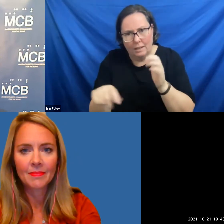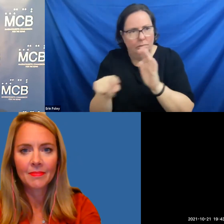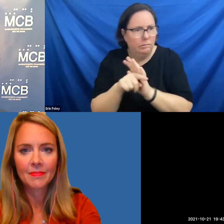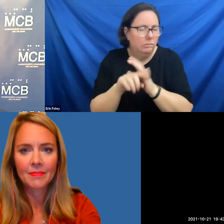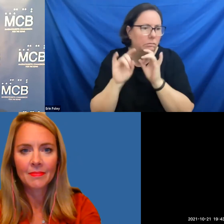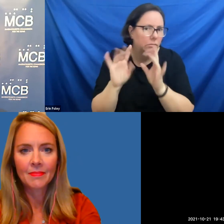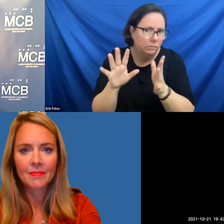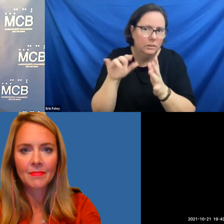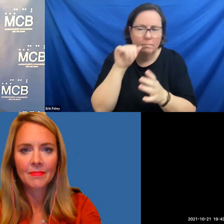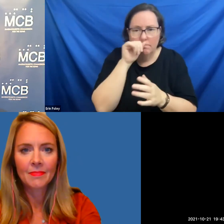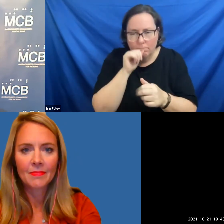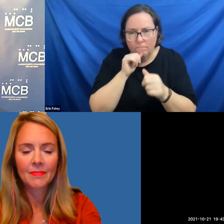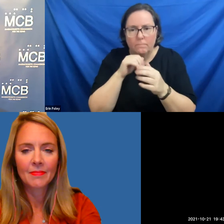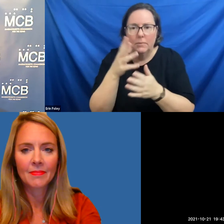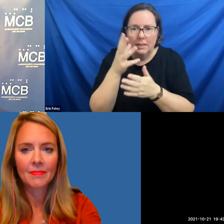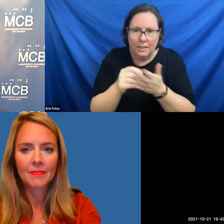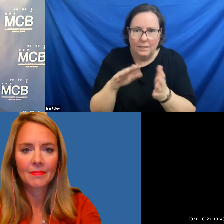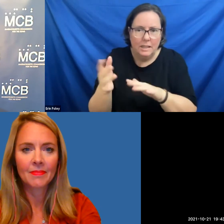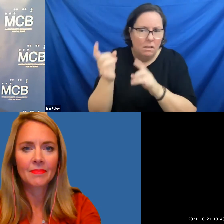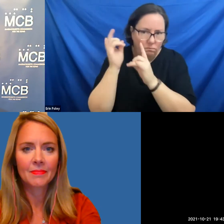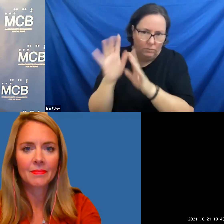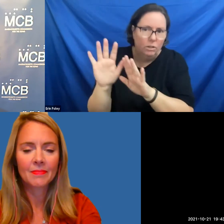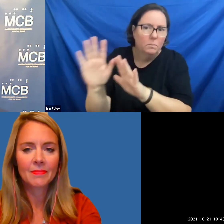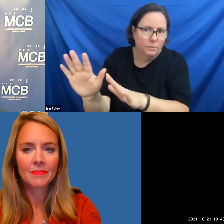There's been a lot of suffering you know, it's terrible.